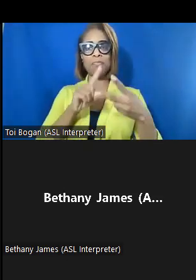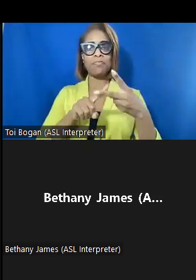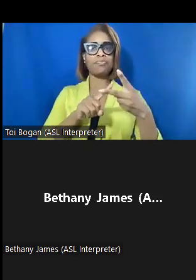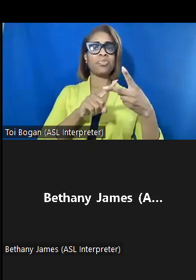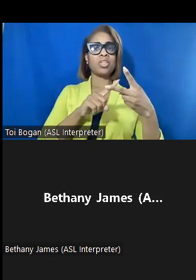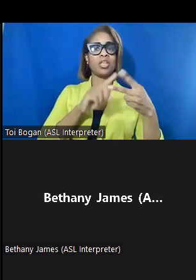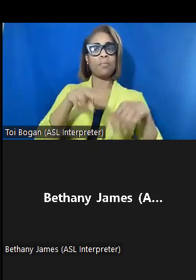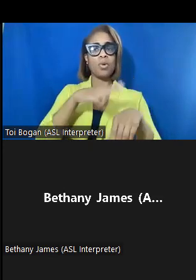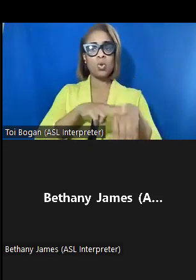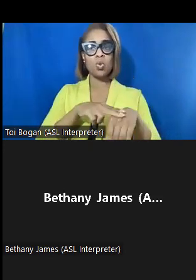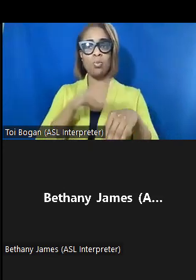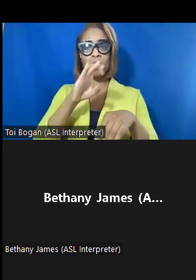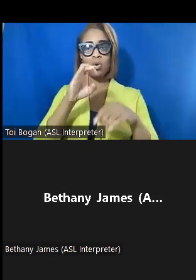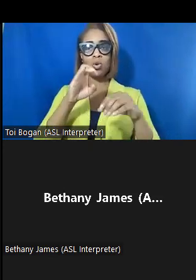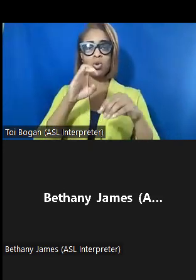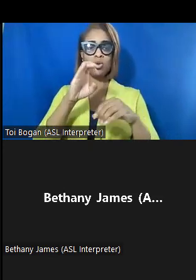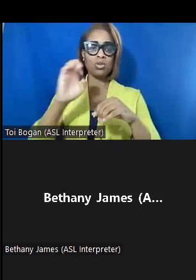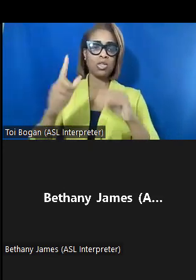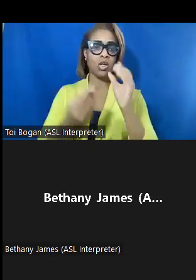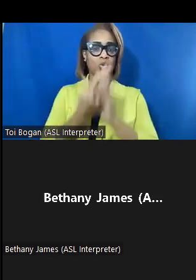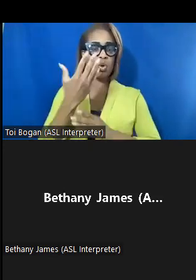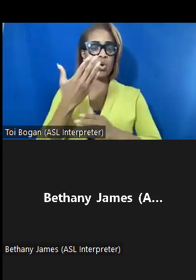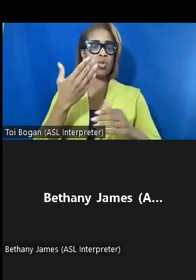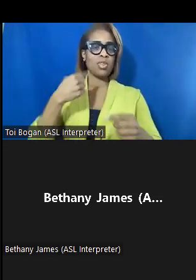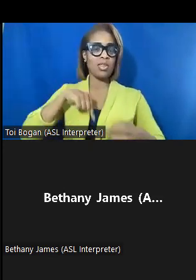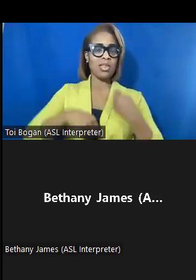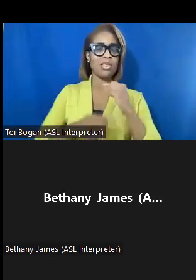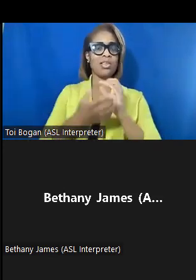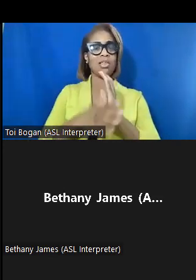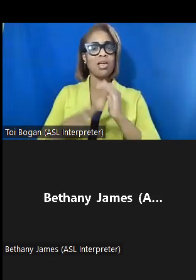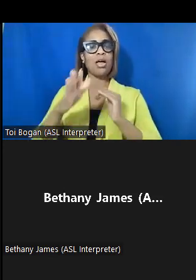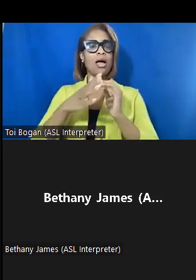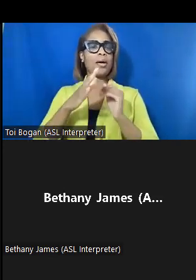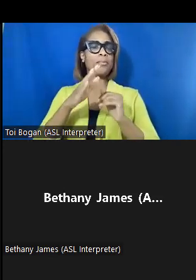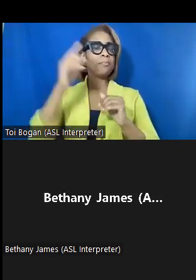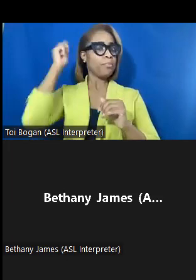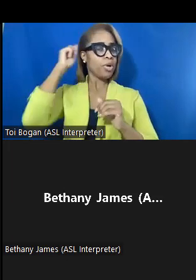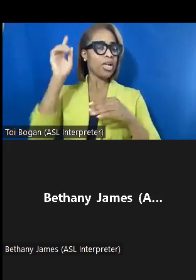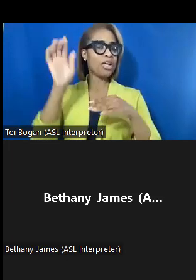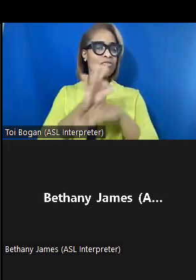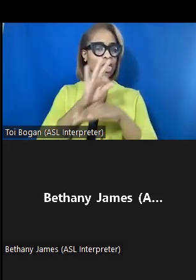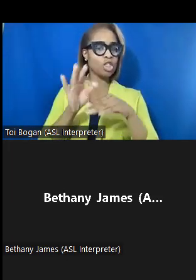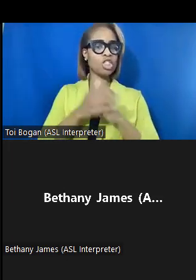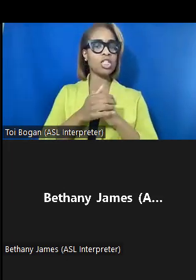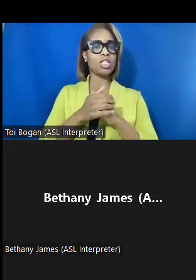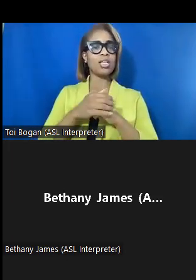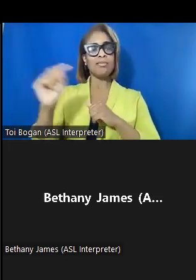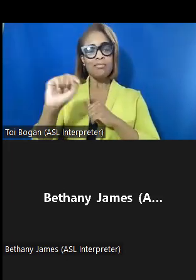digestive issues, bowel, bladder, brain functions. And, again, that is a nonexhaustive list as well.